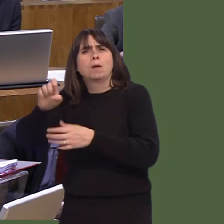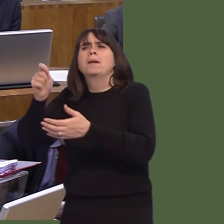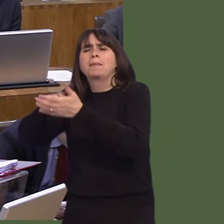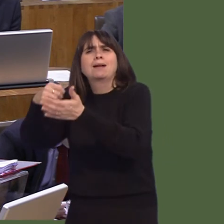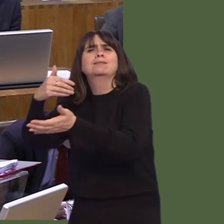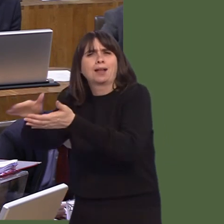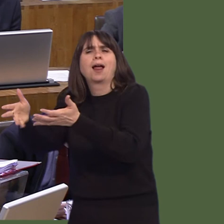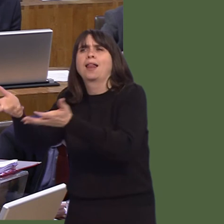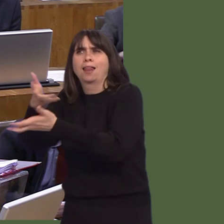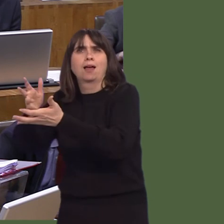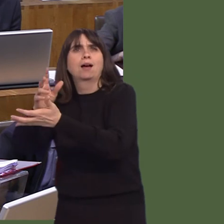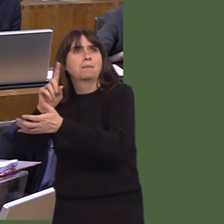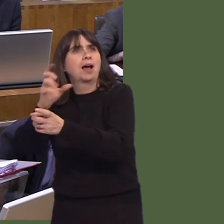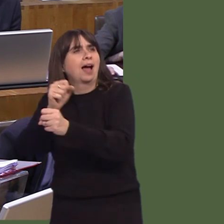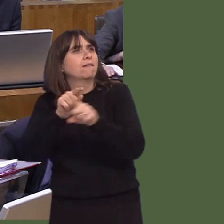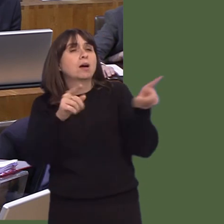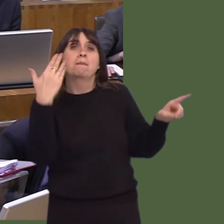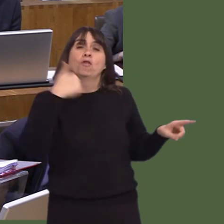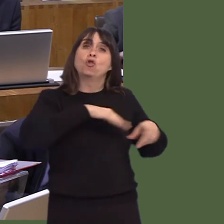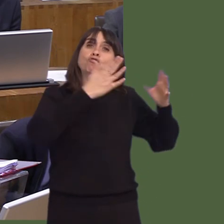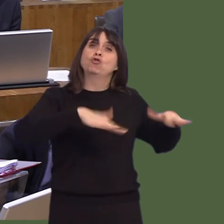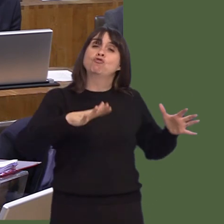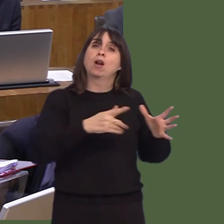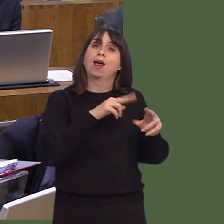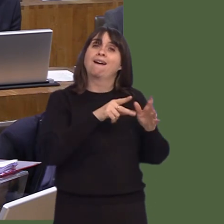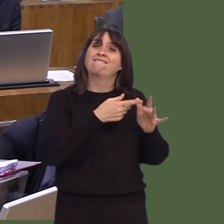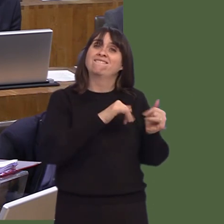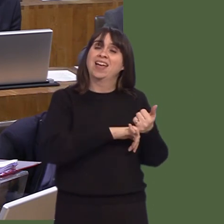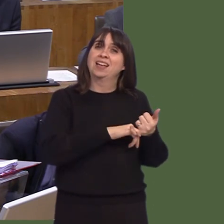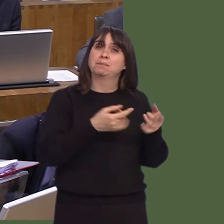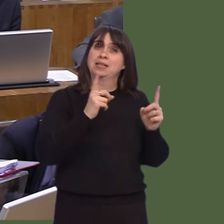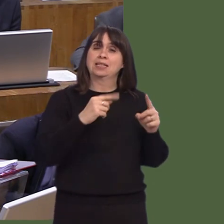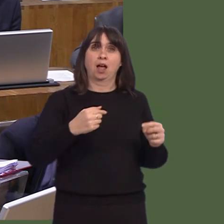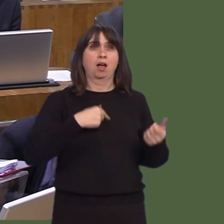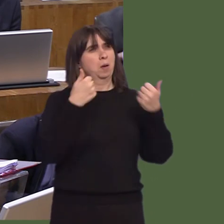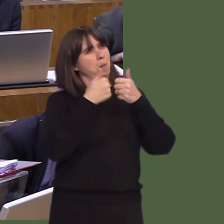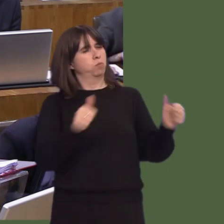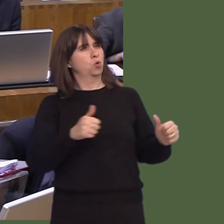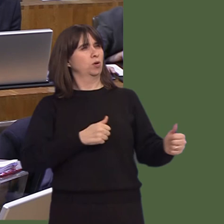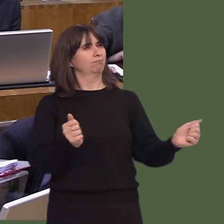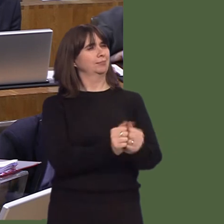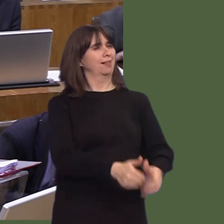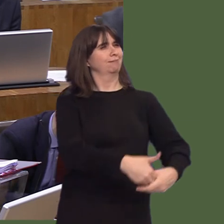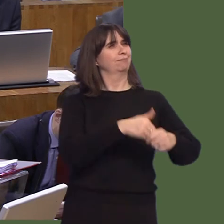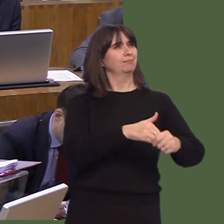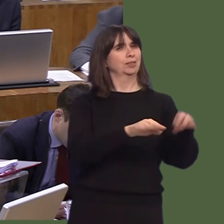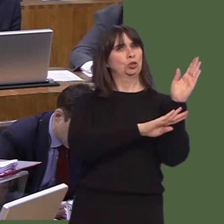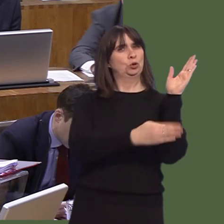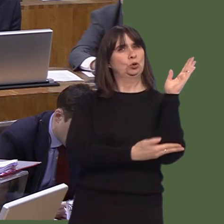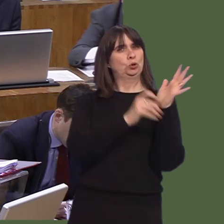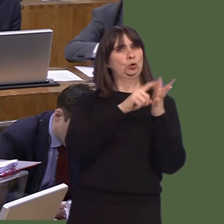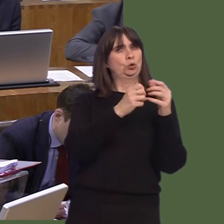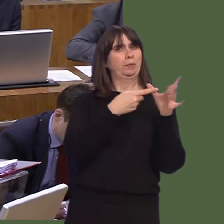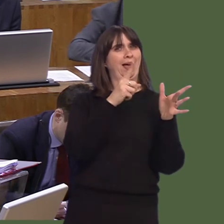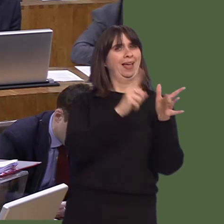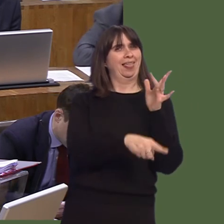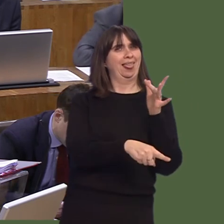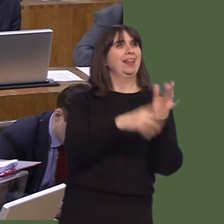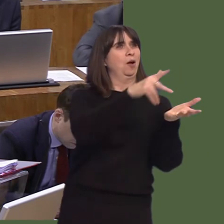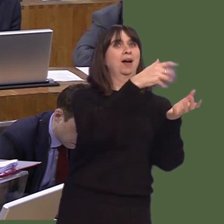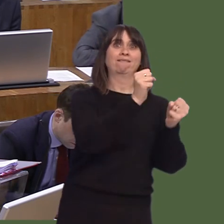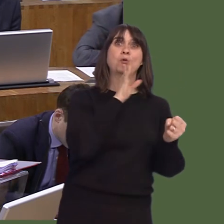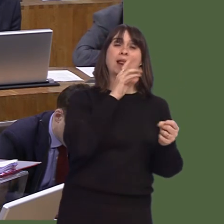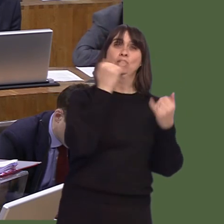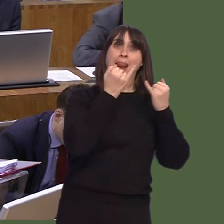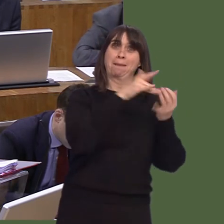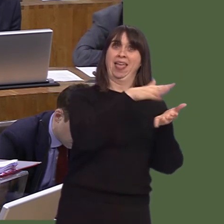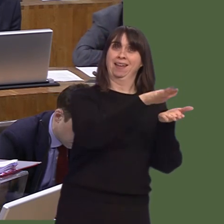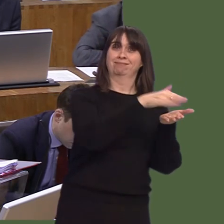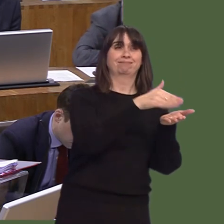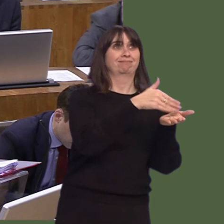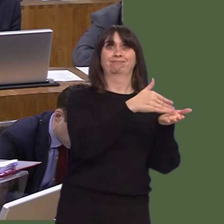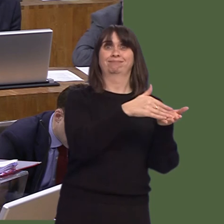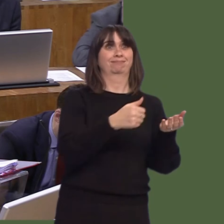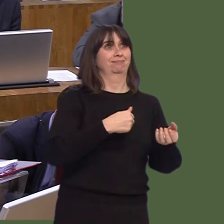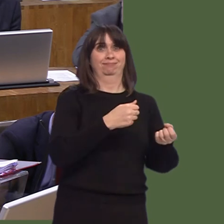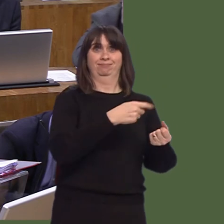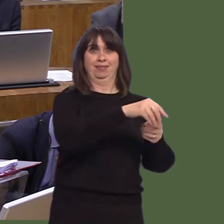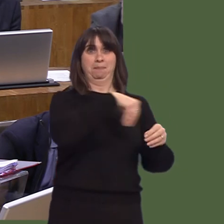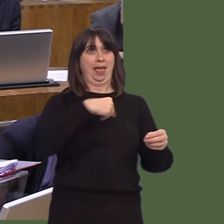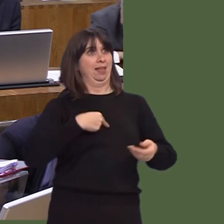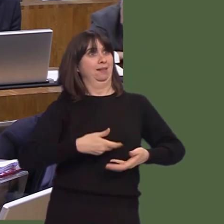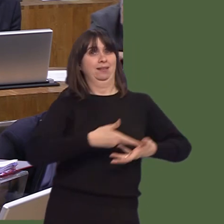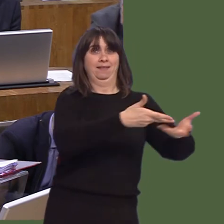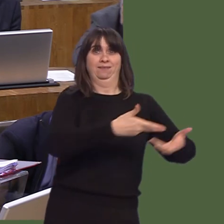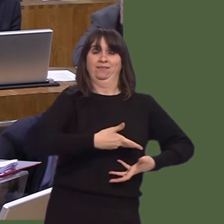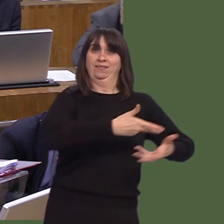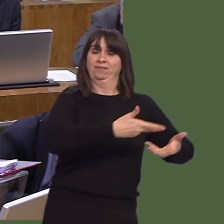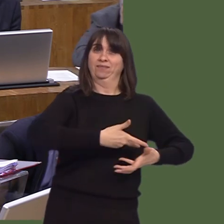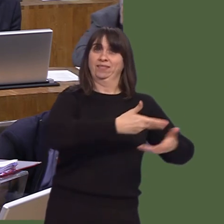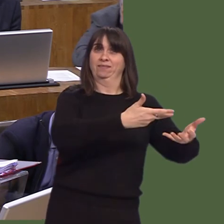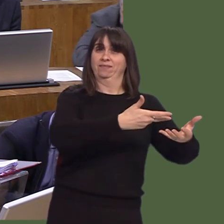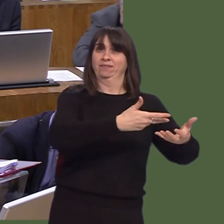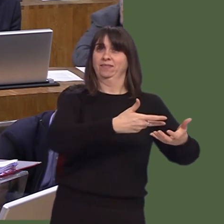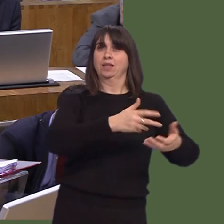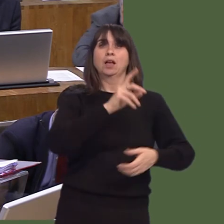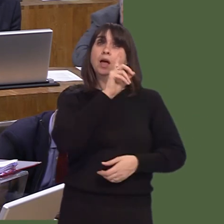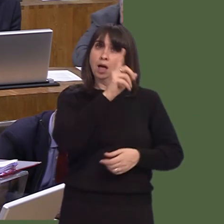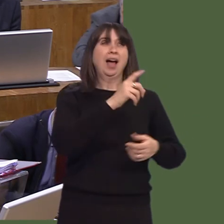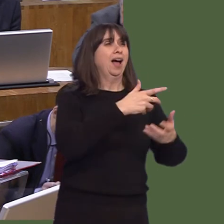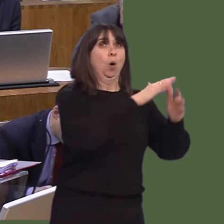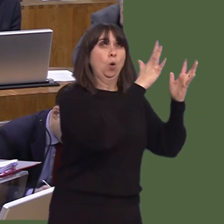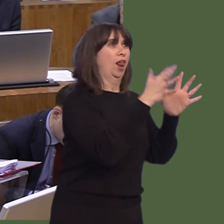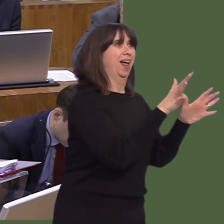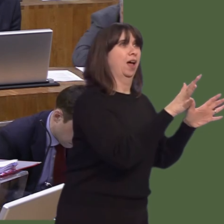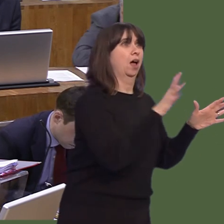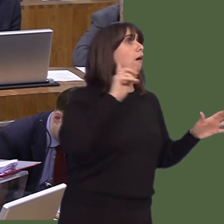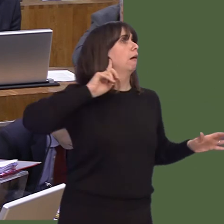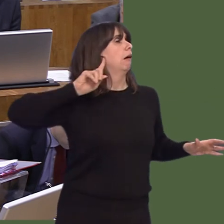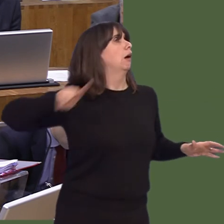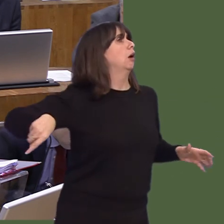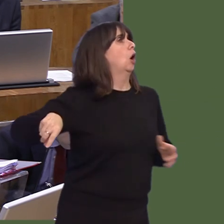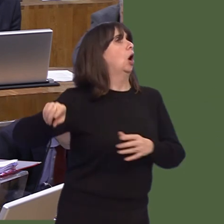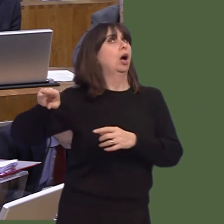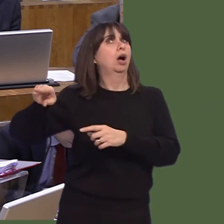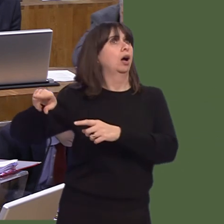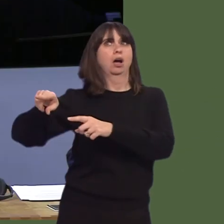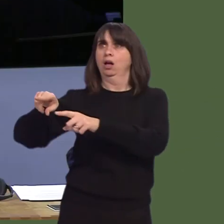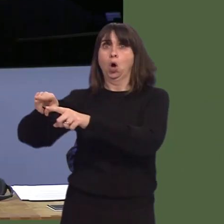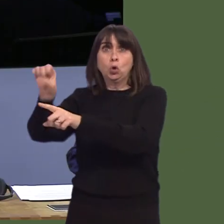Further to that question, could the First Minister advise when details of